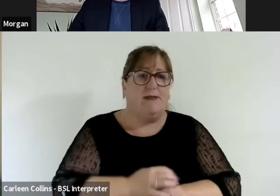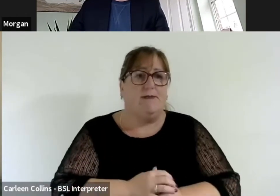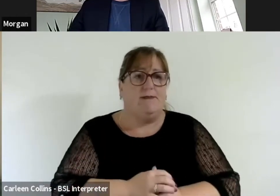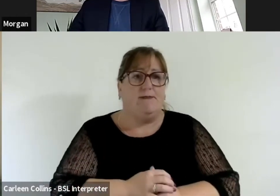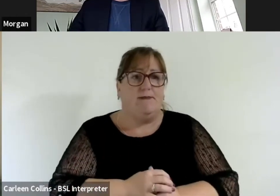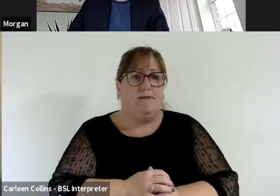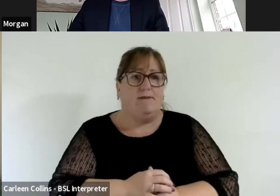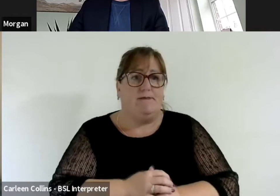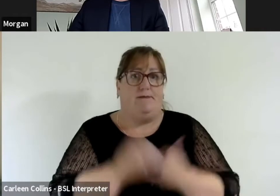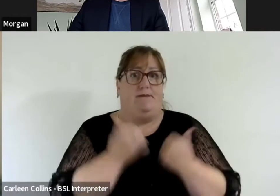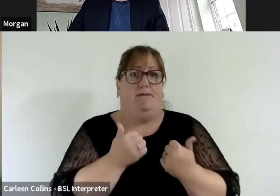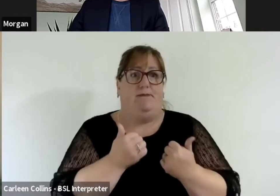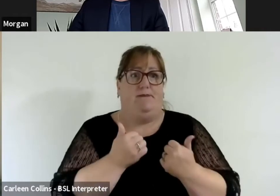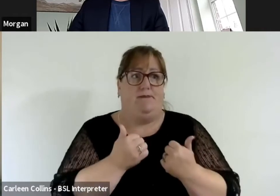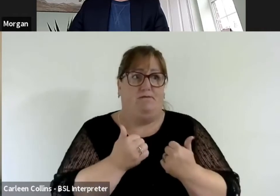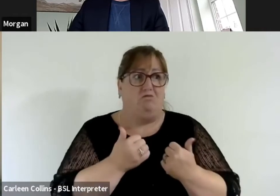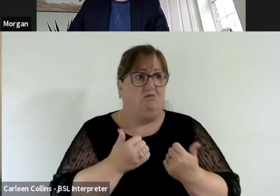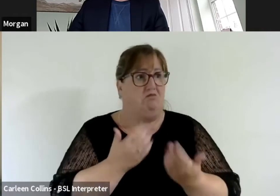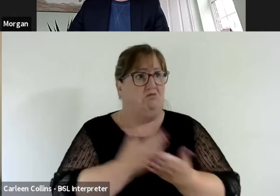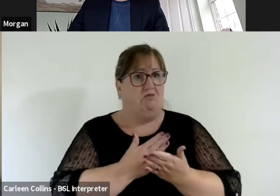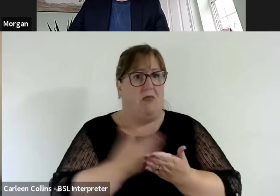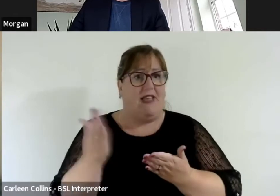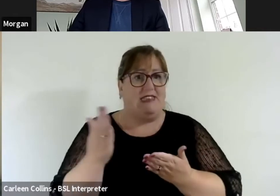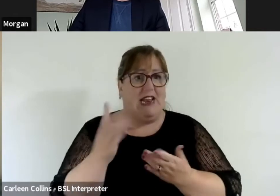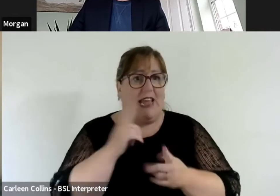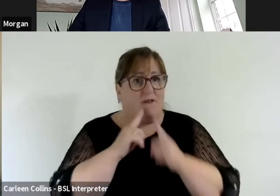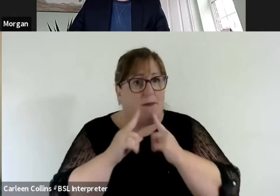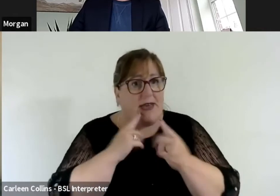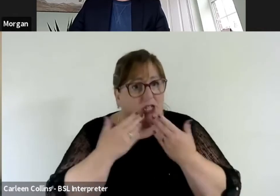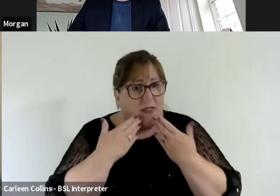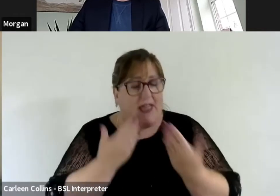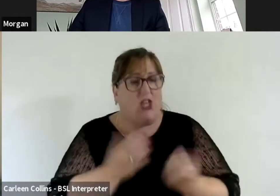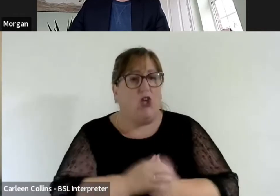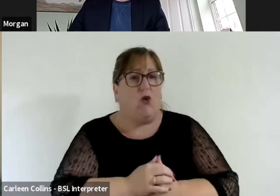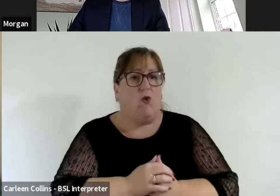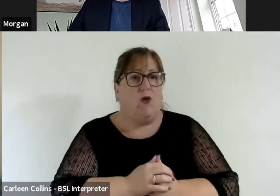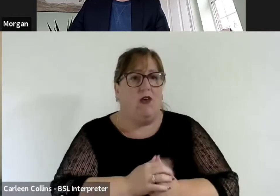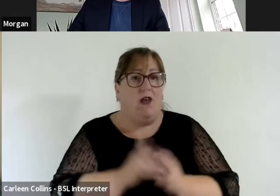inclusive working environment.